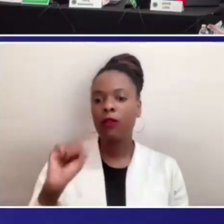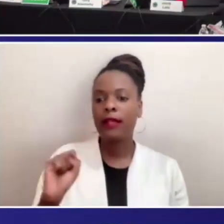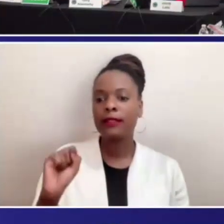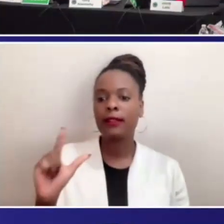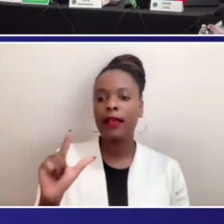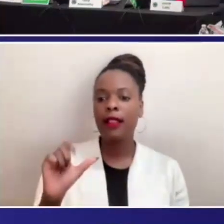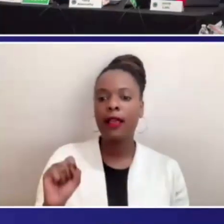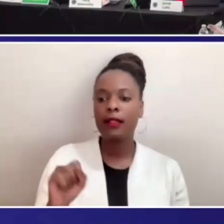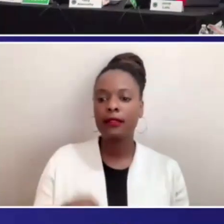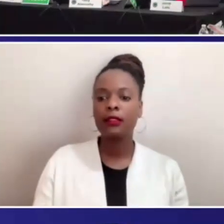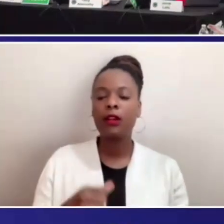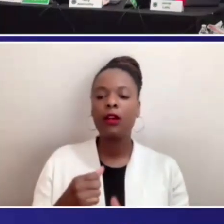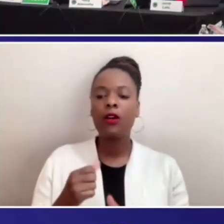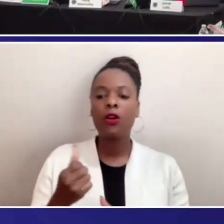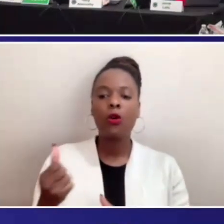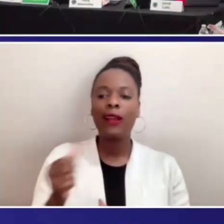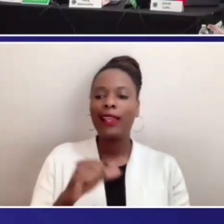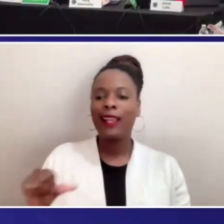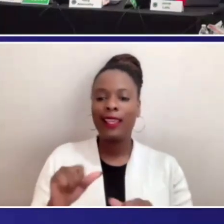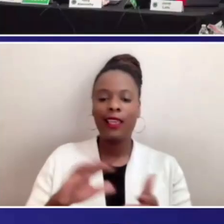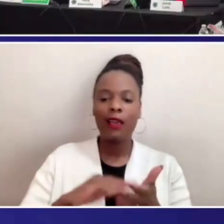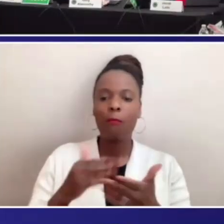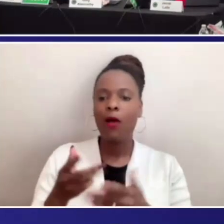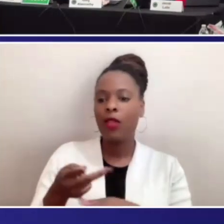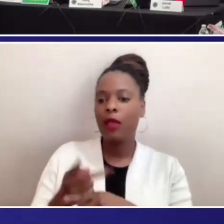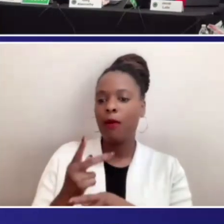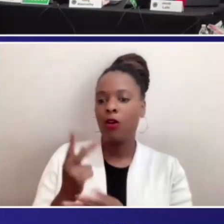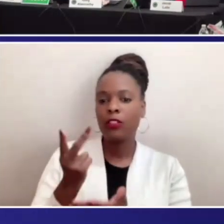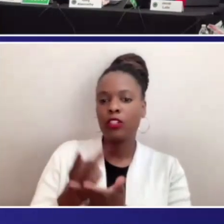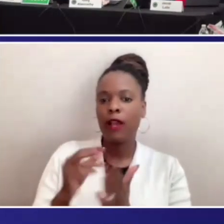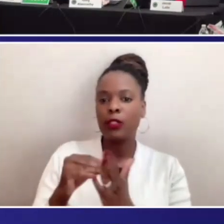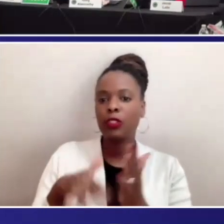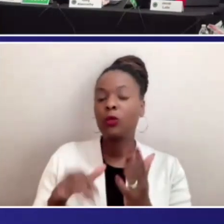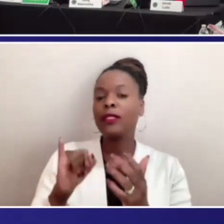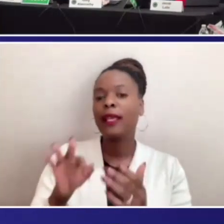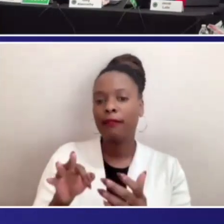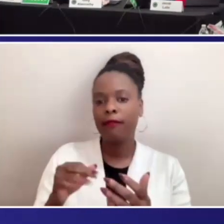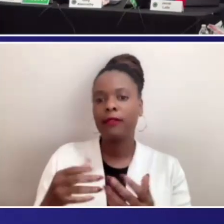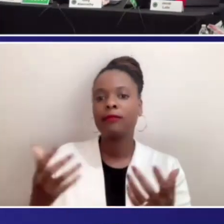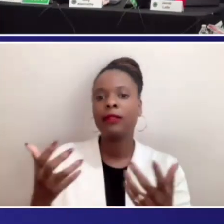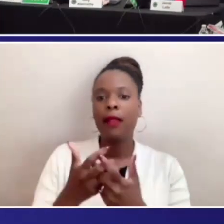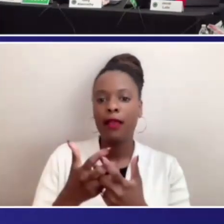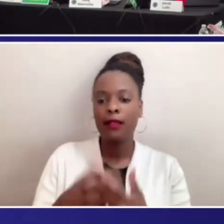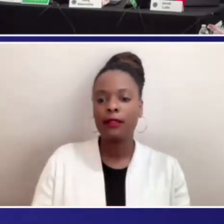and any amounts such student borrowed as a graduate student, if applicable. Paragraph (6), the limitations for